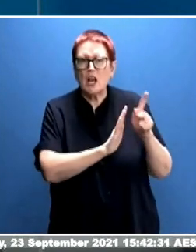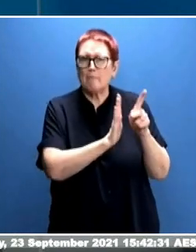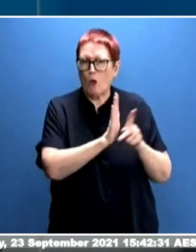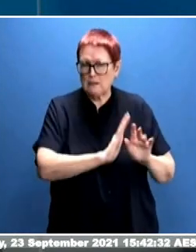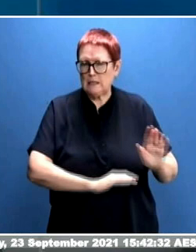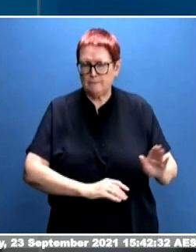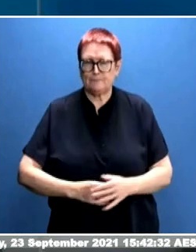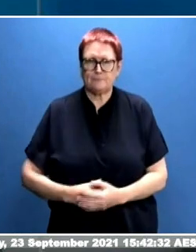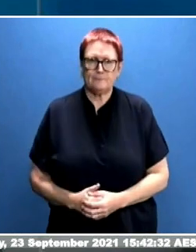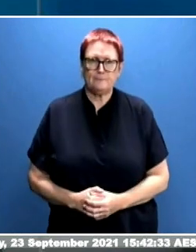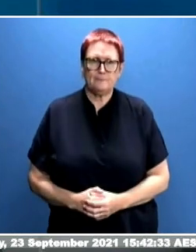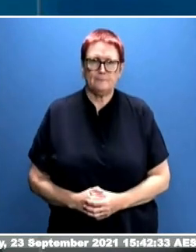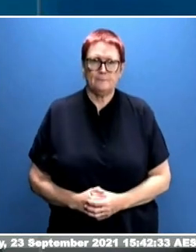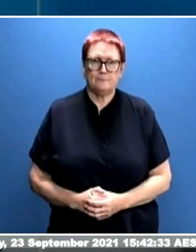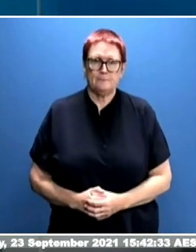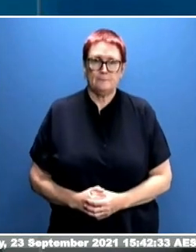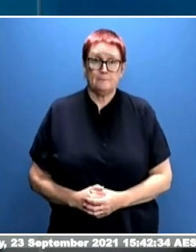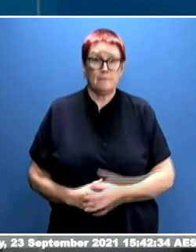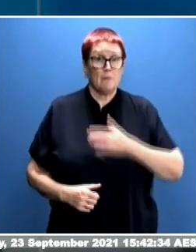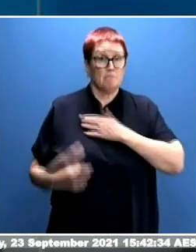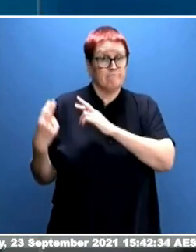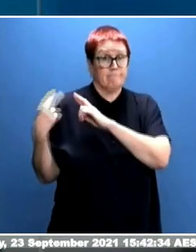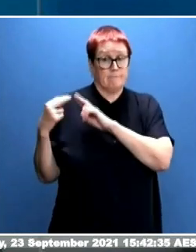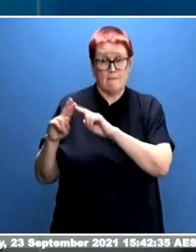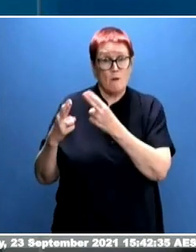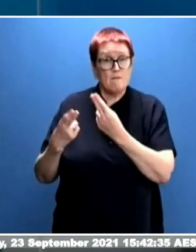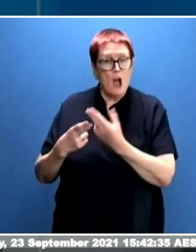What I have in my Families area is a disability development team that we've